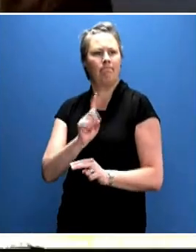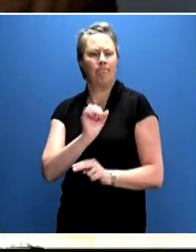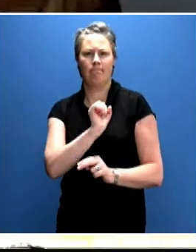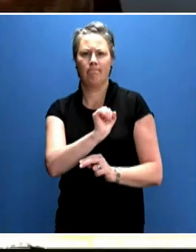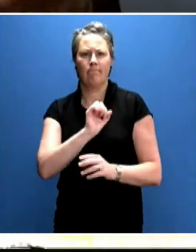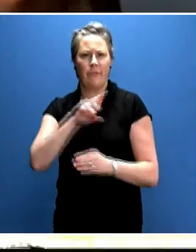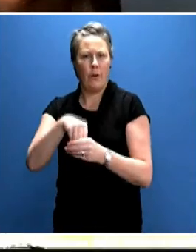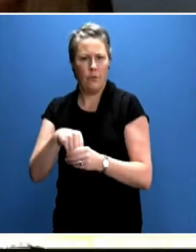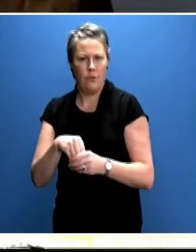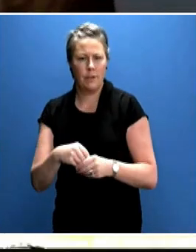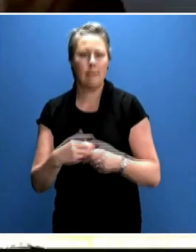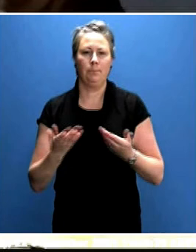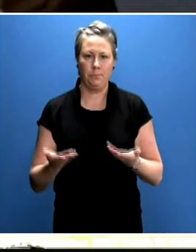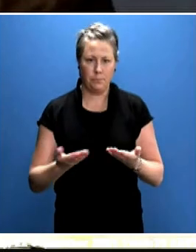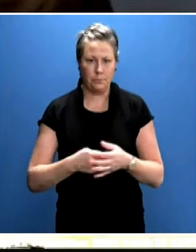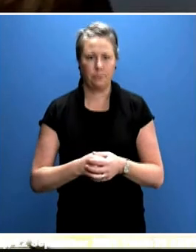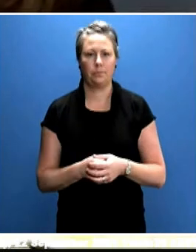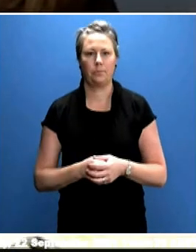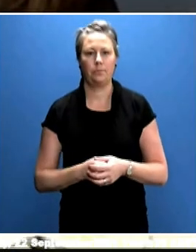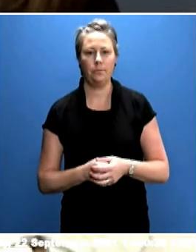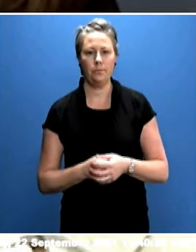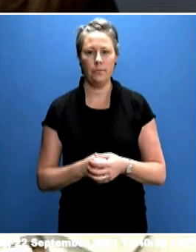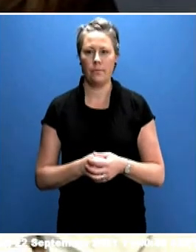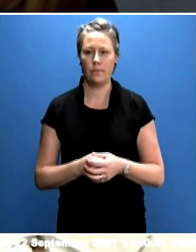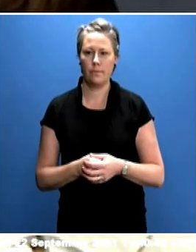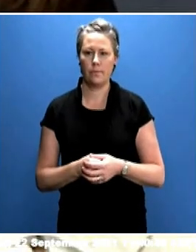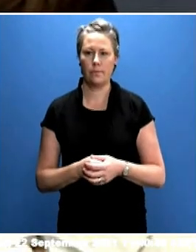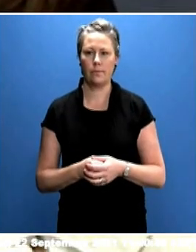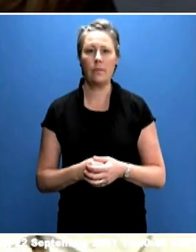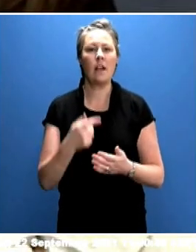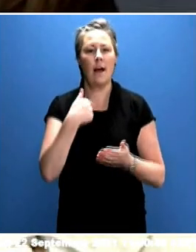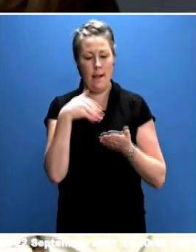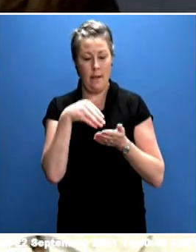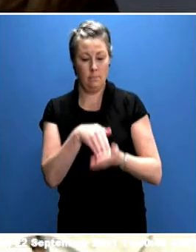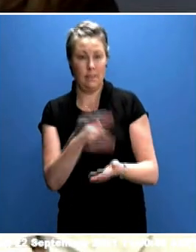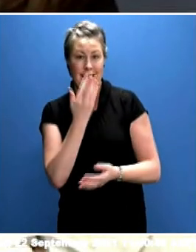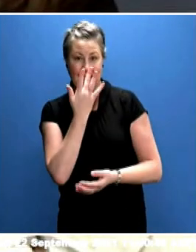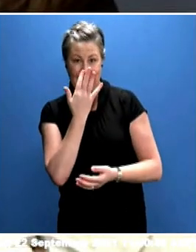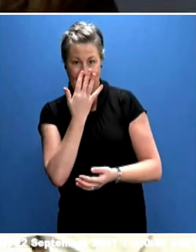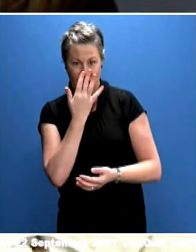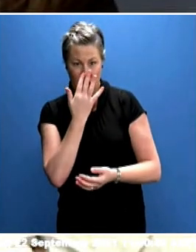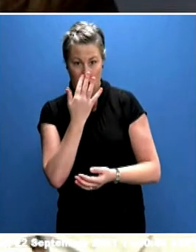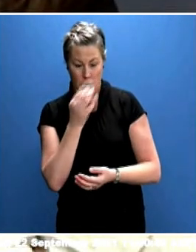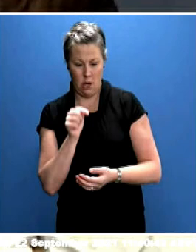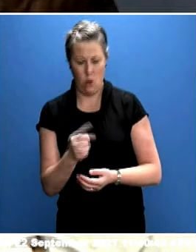Yes, in my role, we assist teenage clients with complaints against